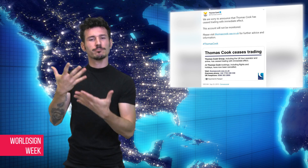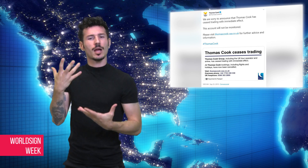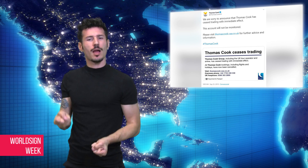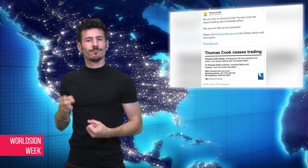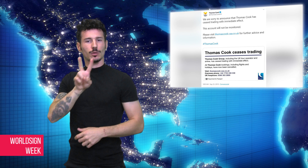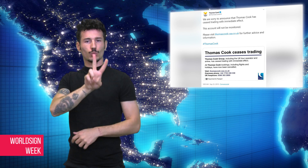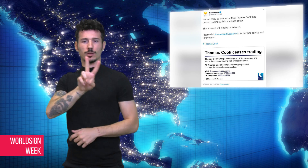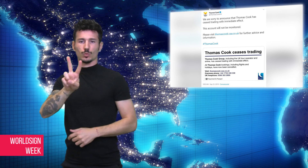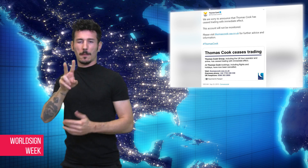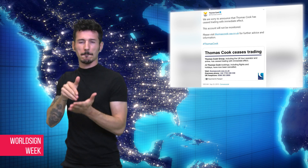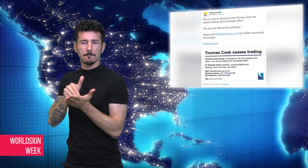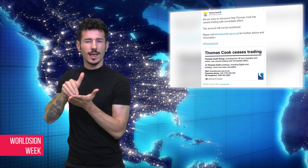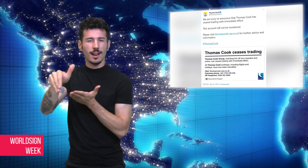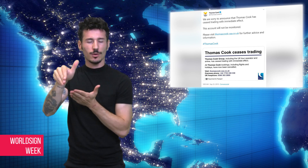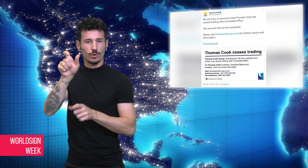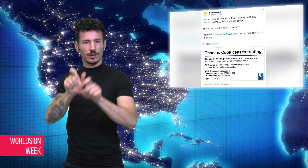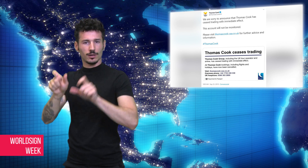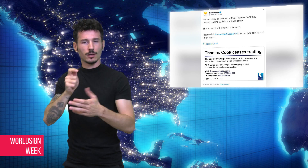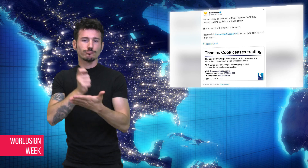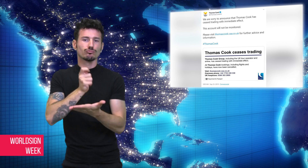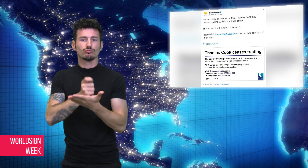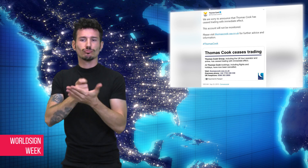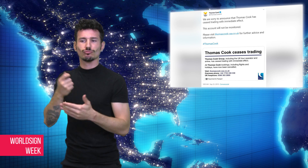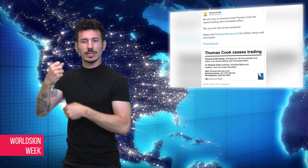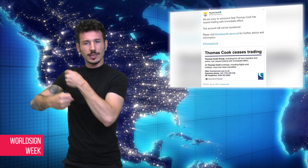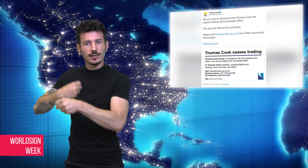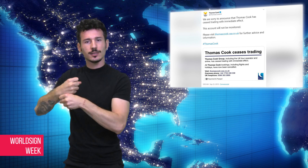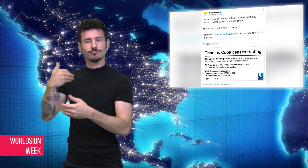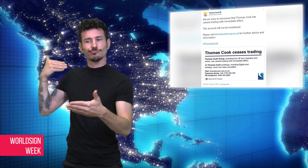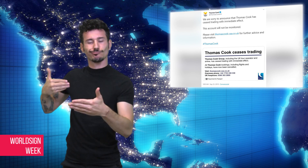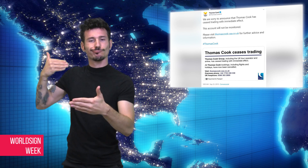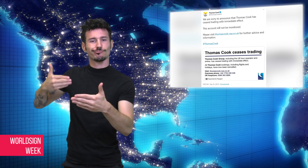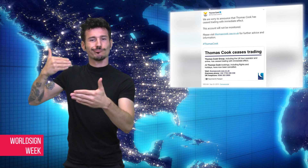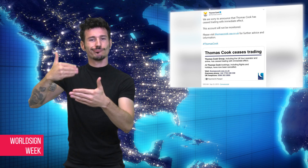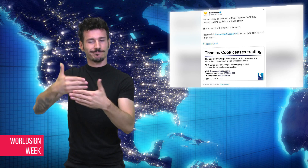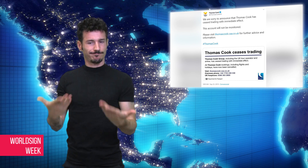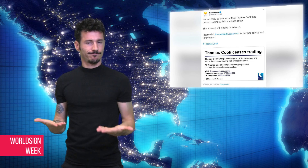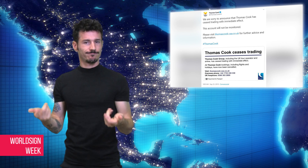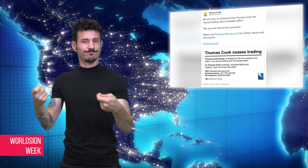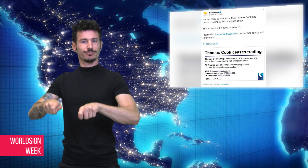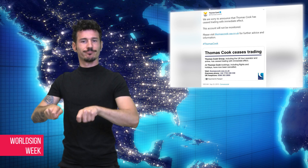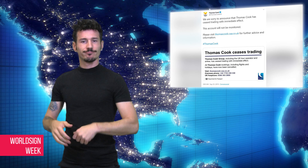Thomas Cook served 22 million customers a year.